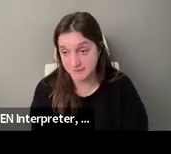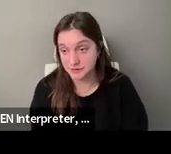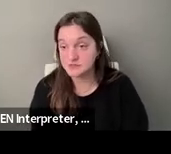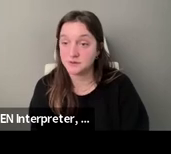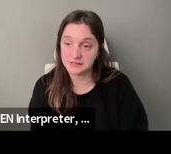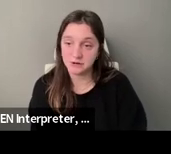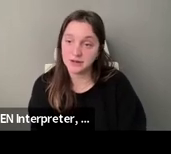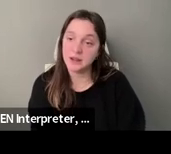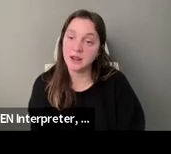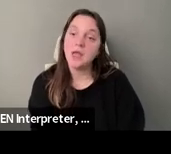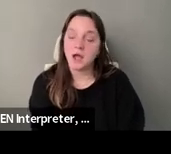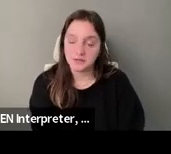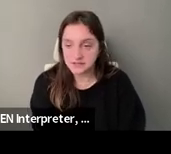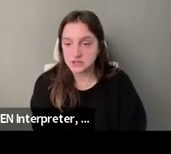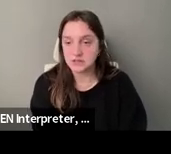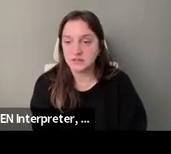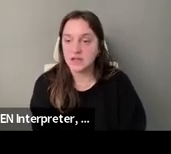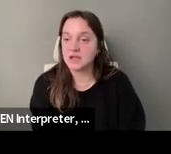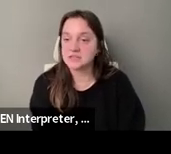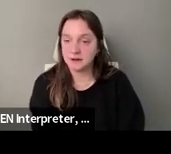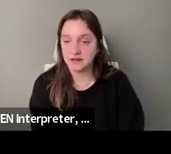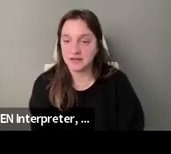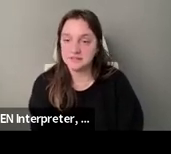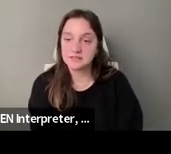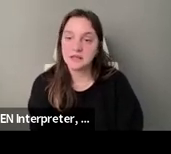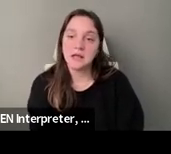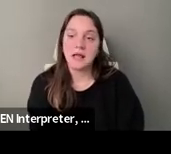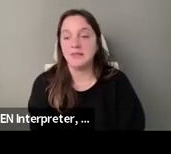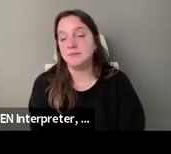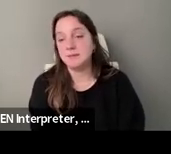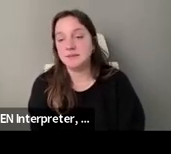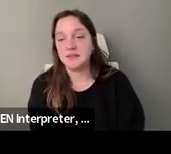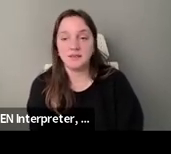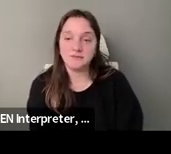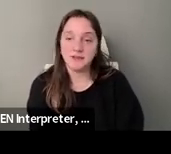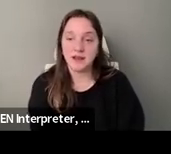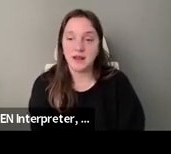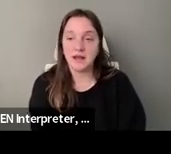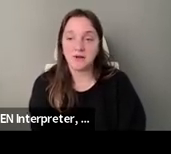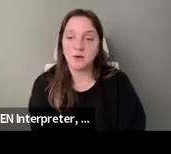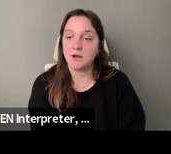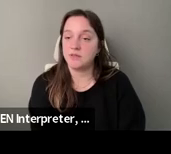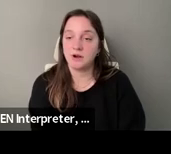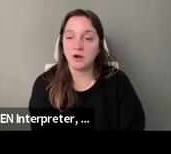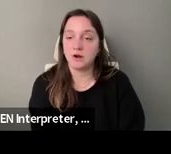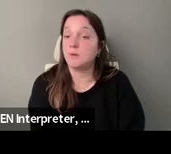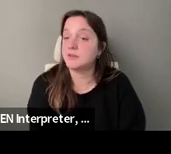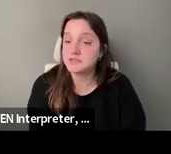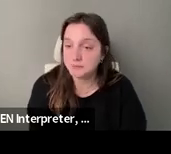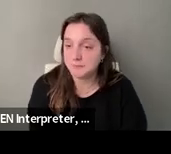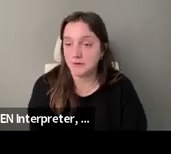they experience. And then maybe they live in an area where there are no other deaf people and then their isolation continues as well.